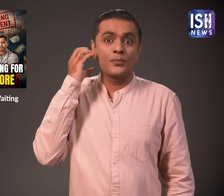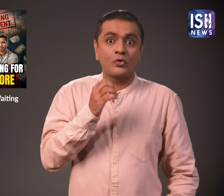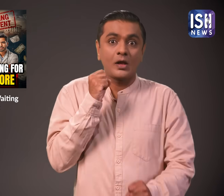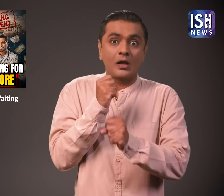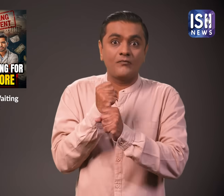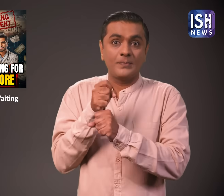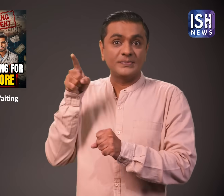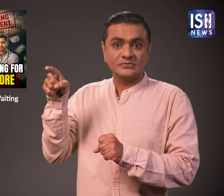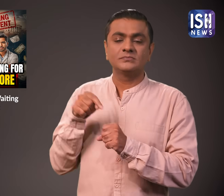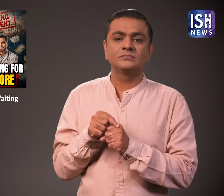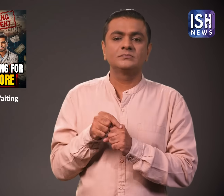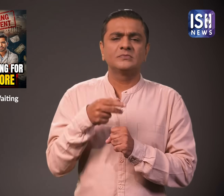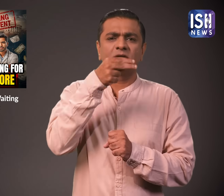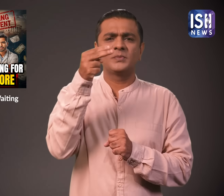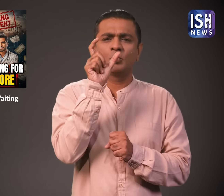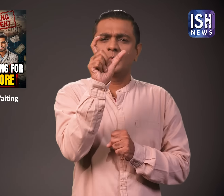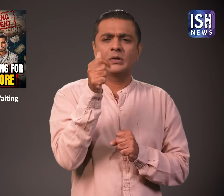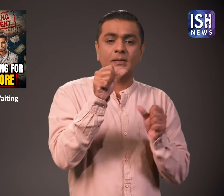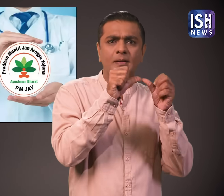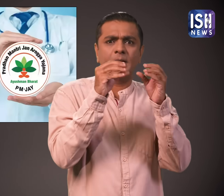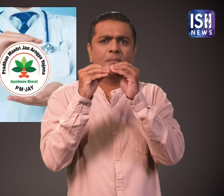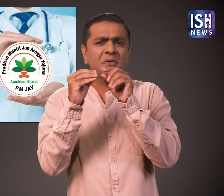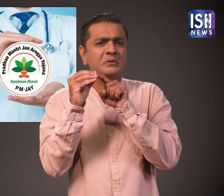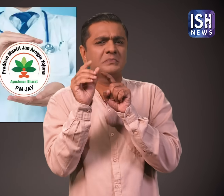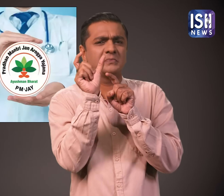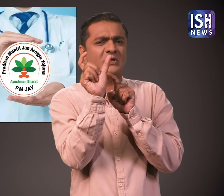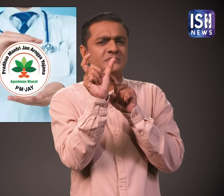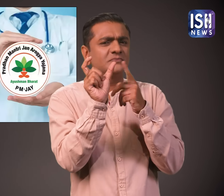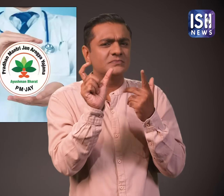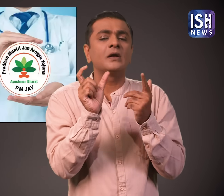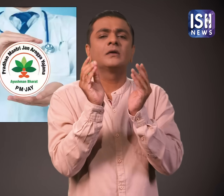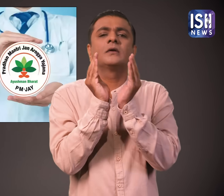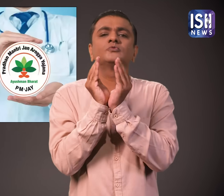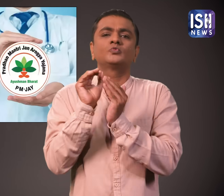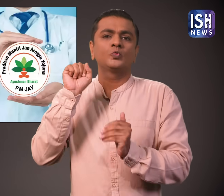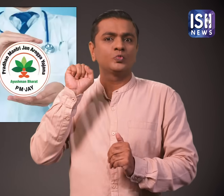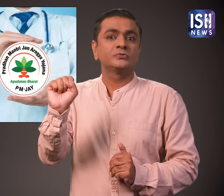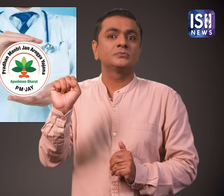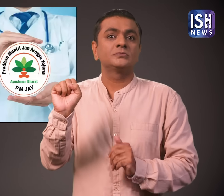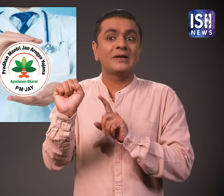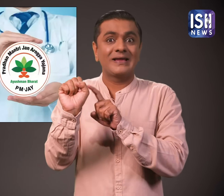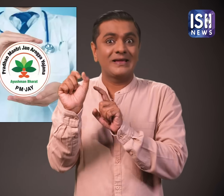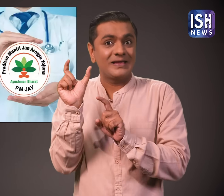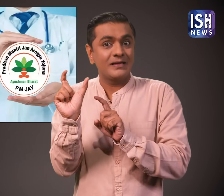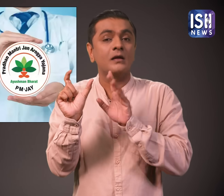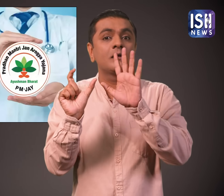It is about Narendra Modi government's health insurance scheme, Ayushman Bharat.